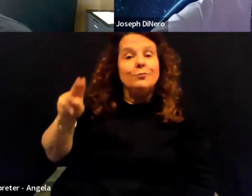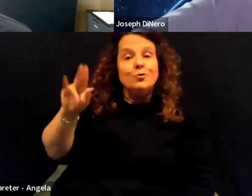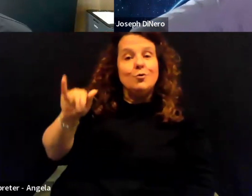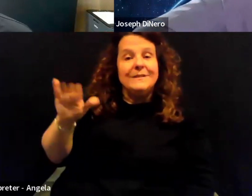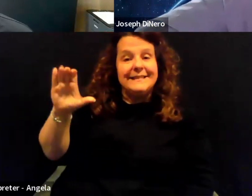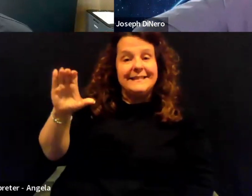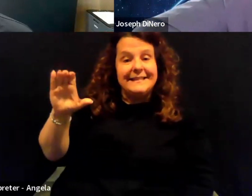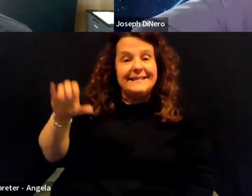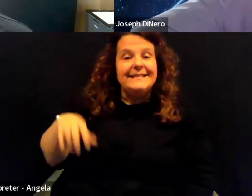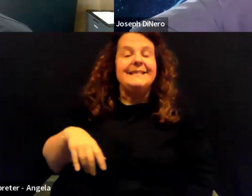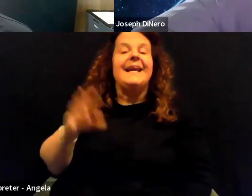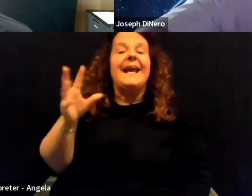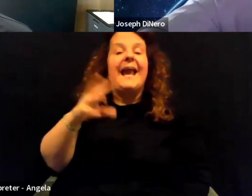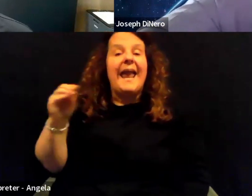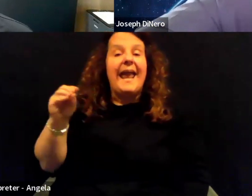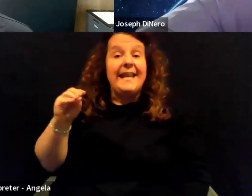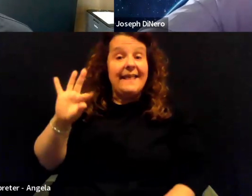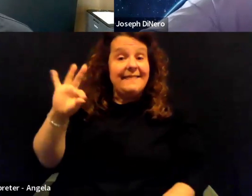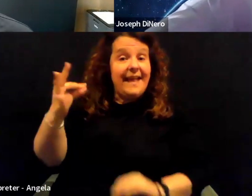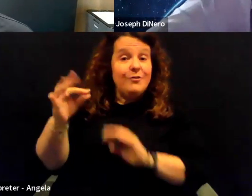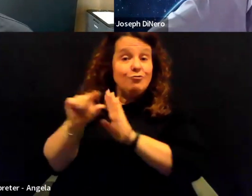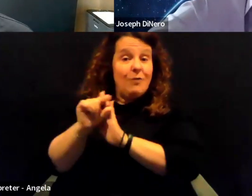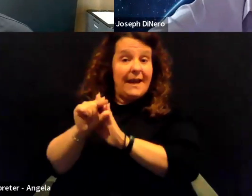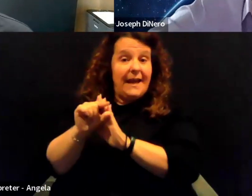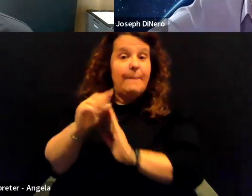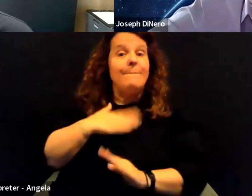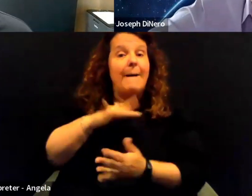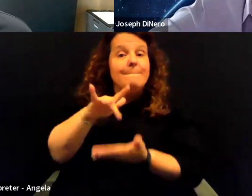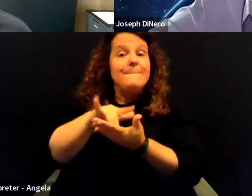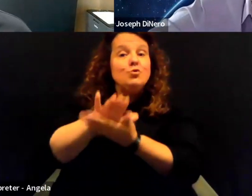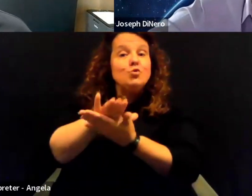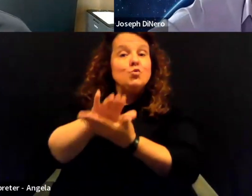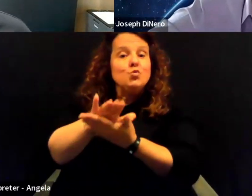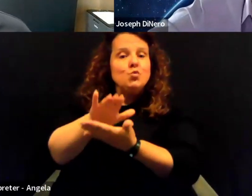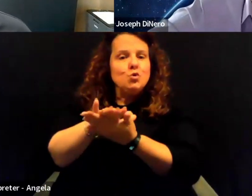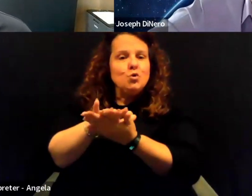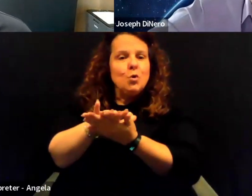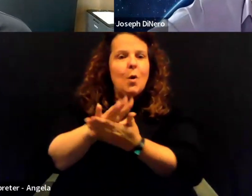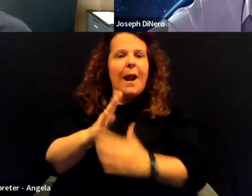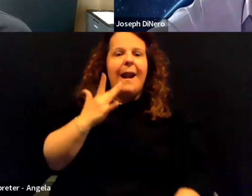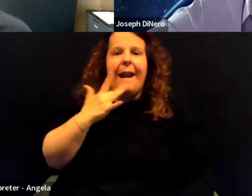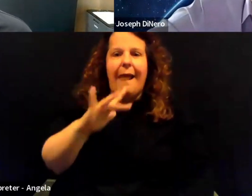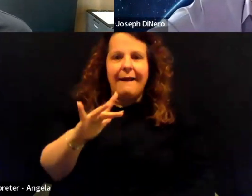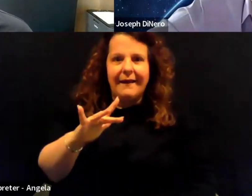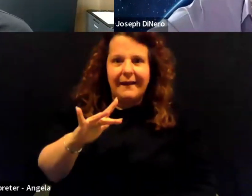, and in the ninth grade and my, my middle school was one of the fortunate few middle schools